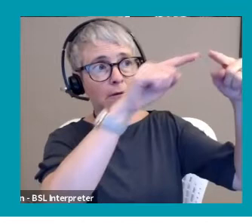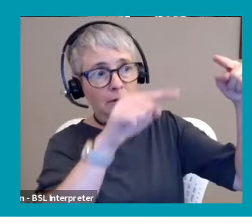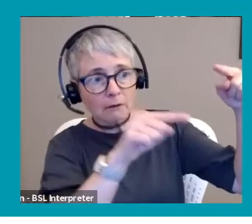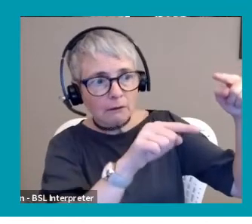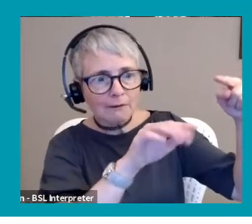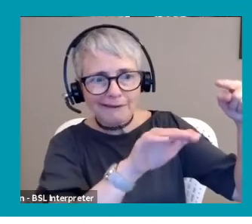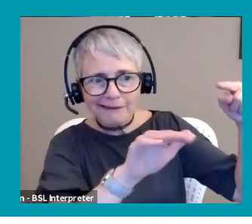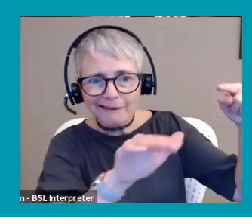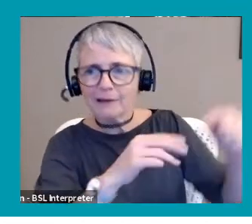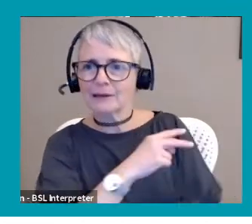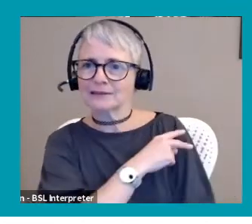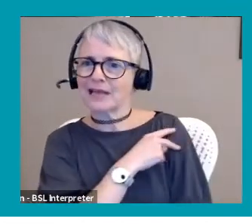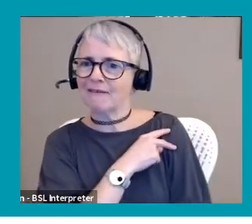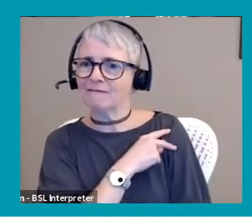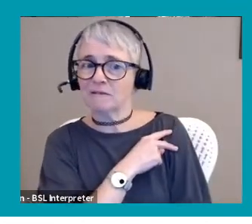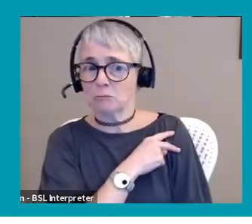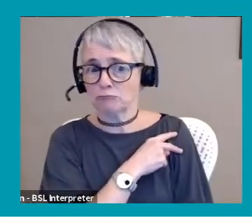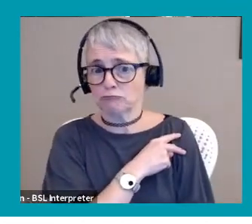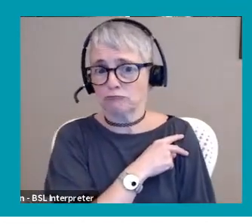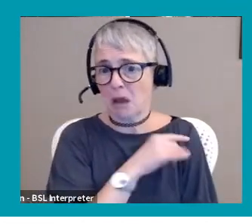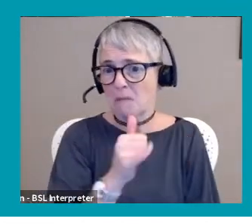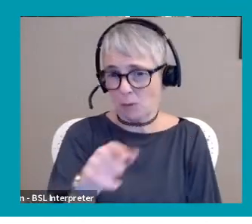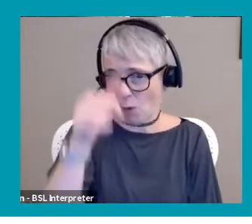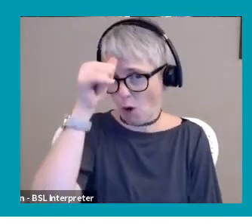Perhaps there is someone you know at an organisation that you are interested in.